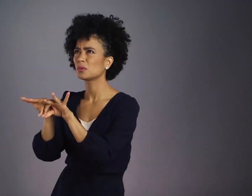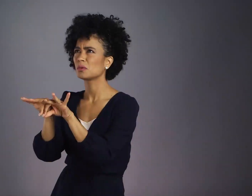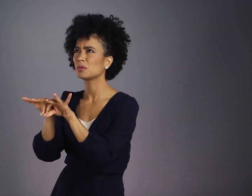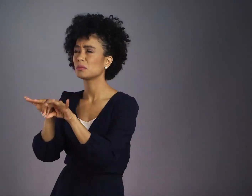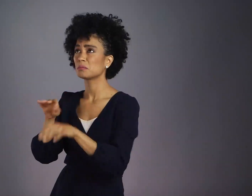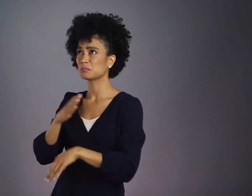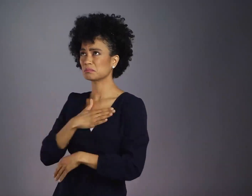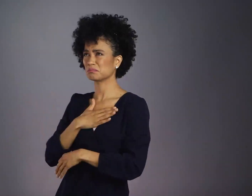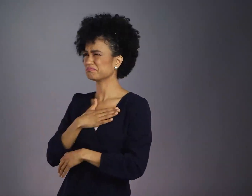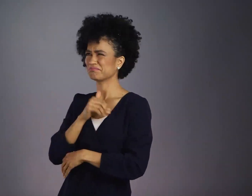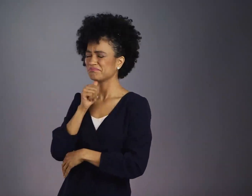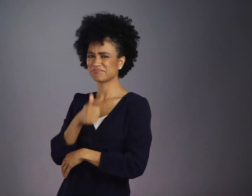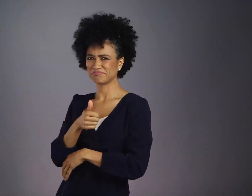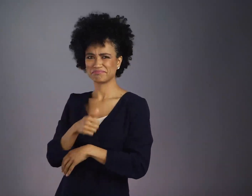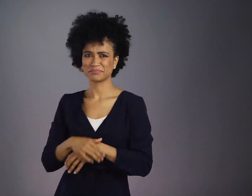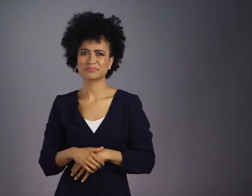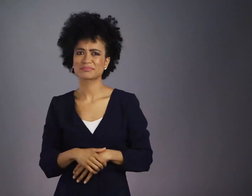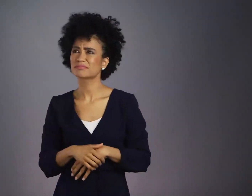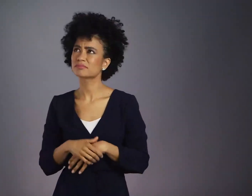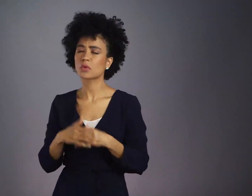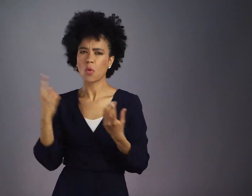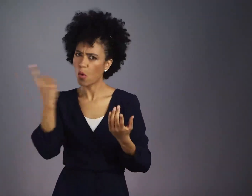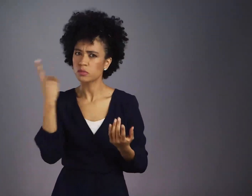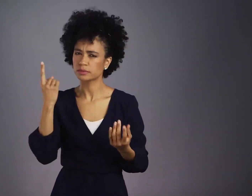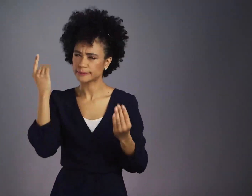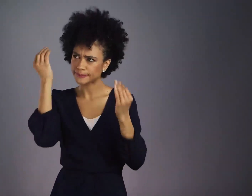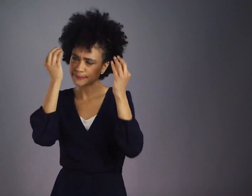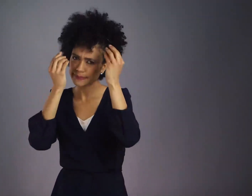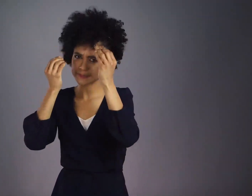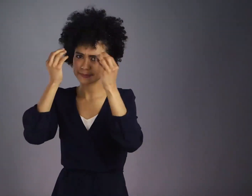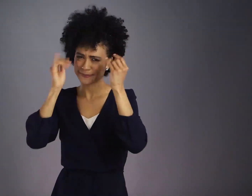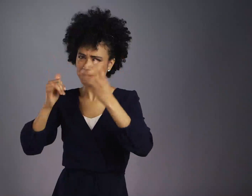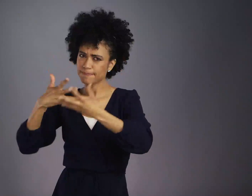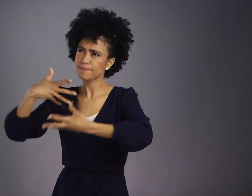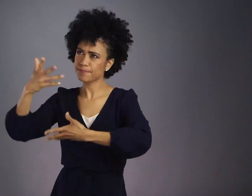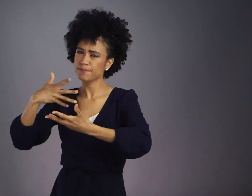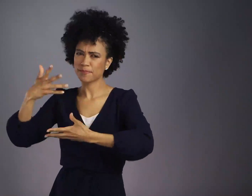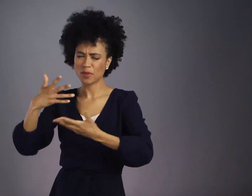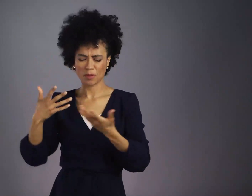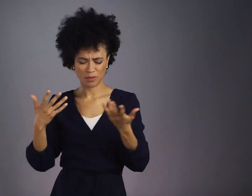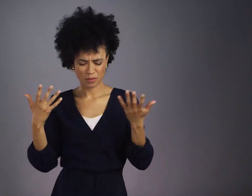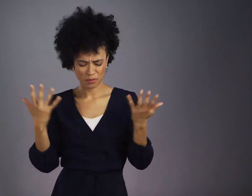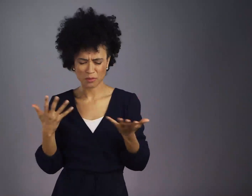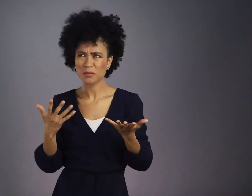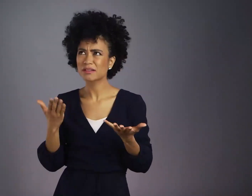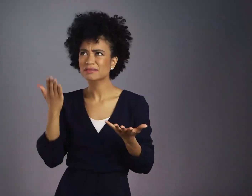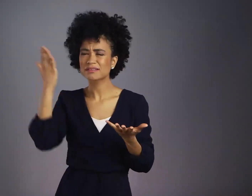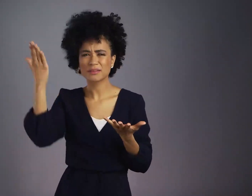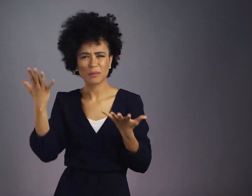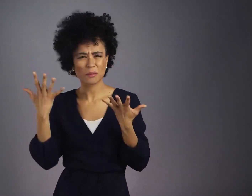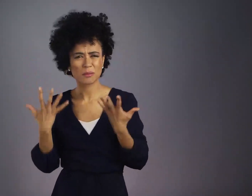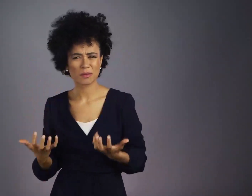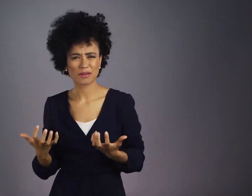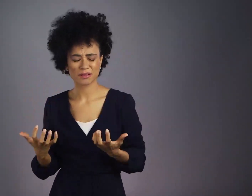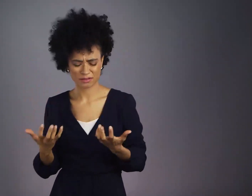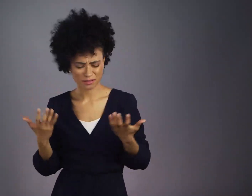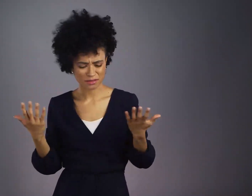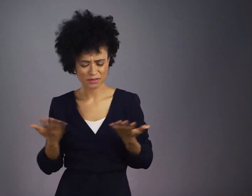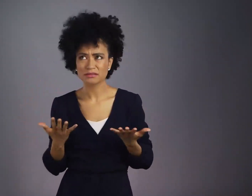These are thoughts which must go with us constantly. We can exercise our willpower along this line all we wish.